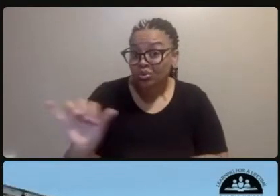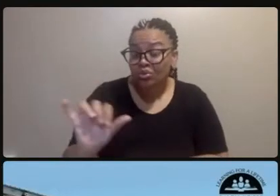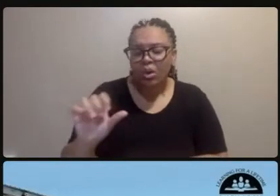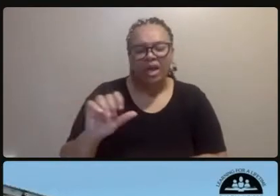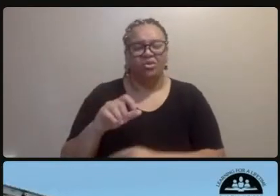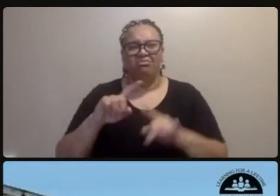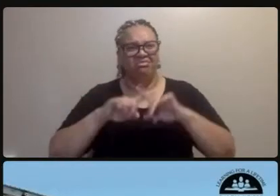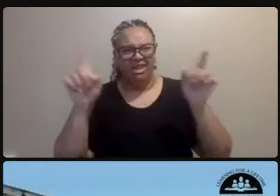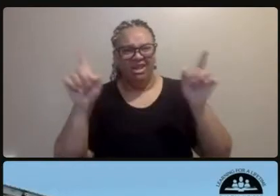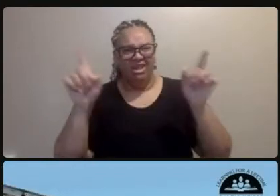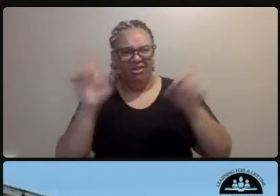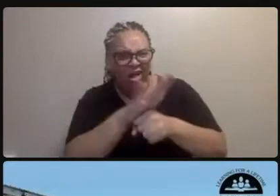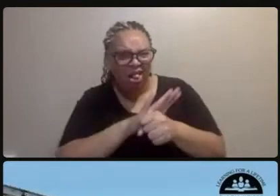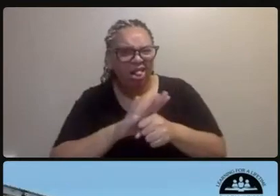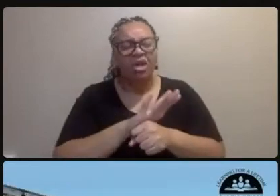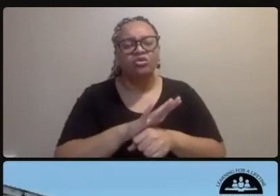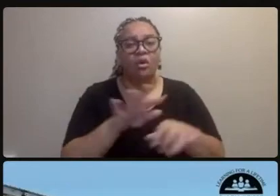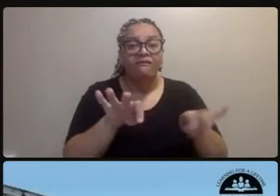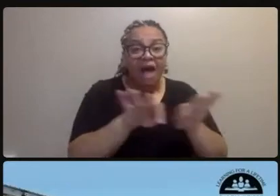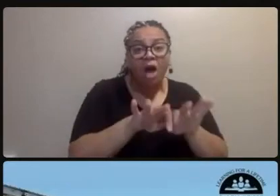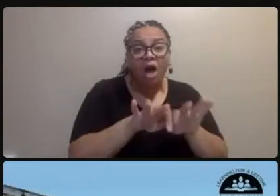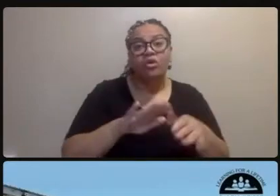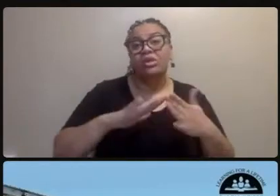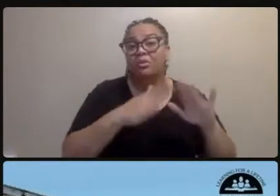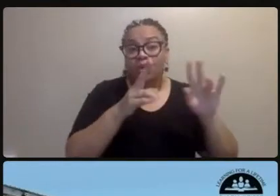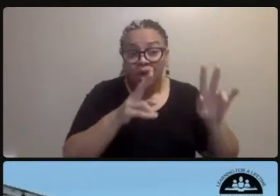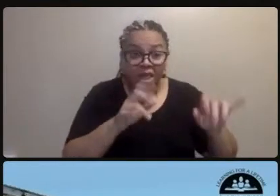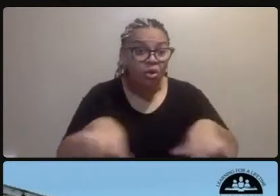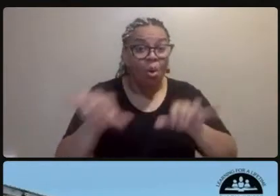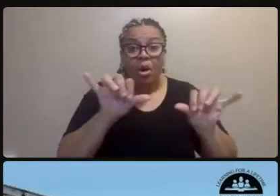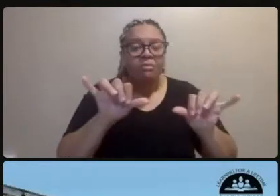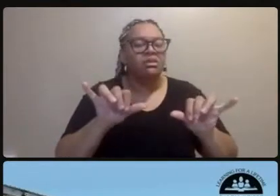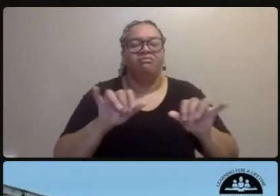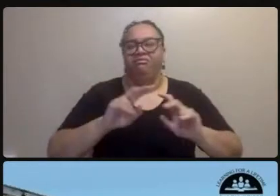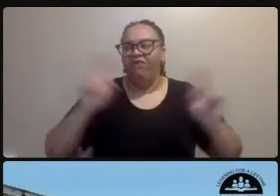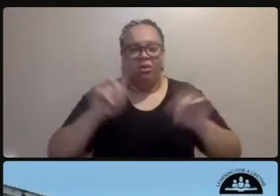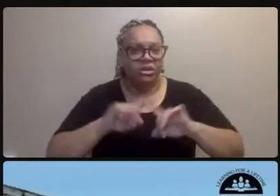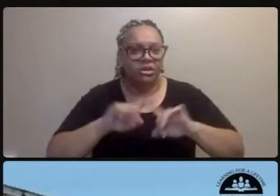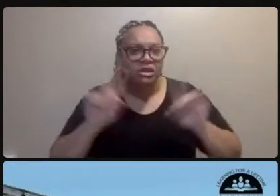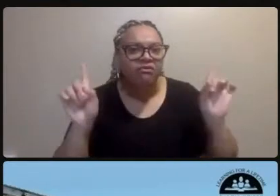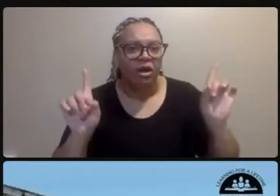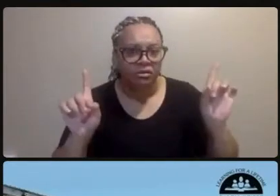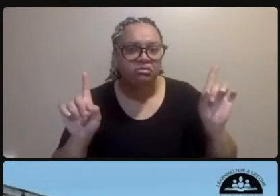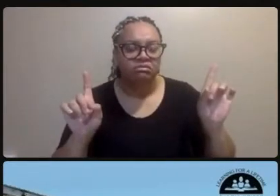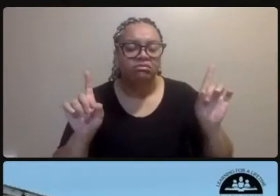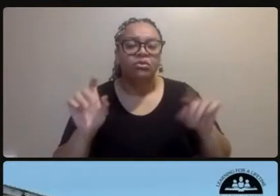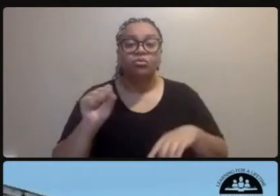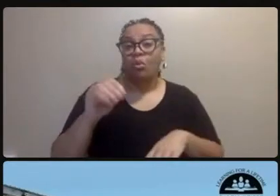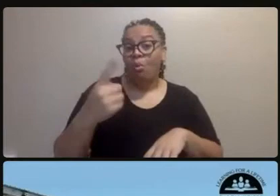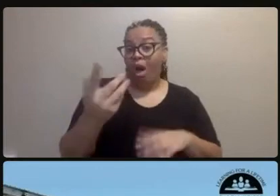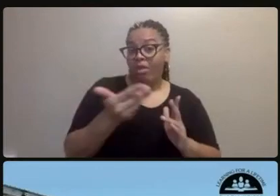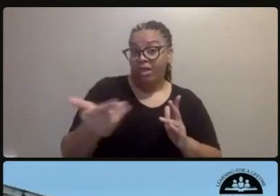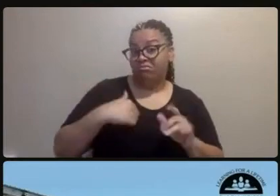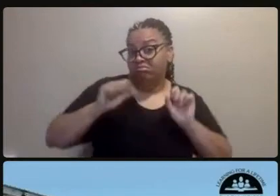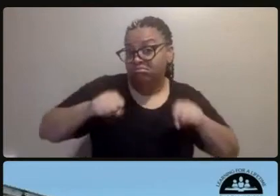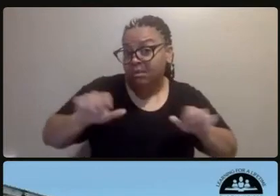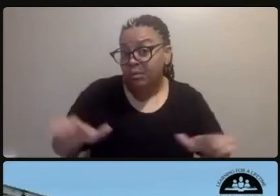SALEM AND TO KLAMATH FALLS IF YOU KNOW ABOUT ALL THOSE DIFFERENT AREAS.